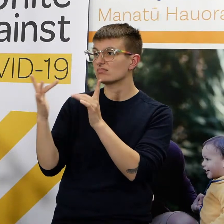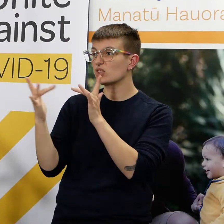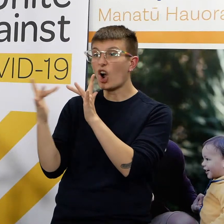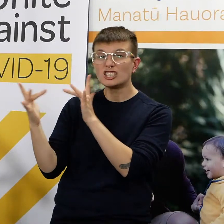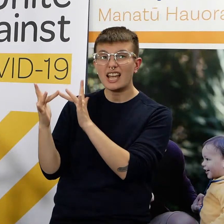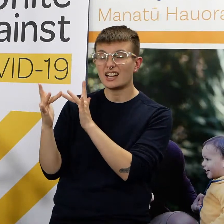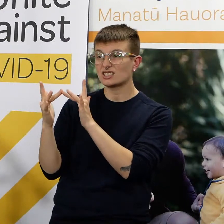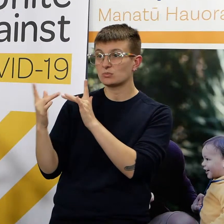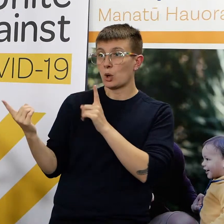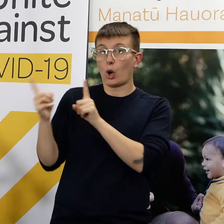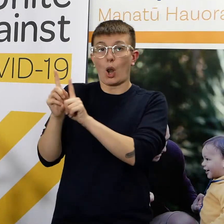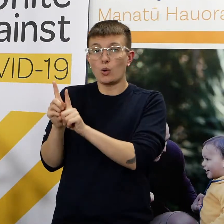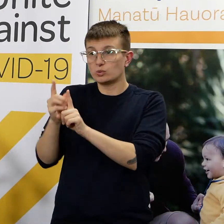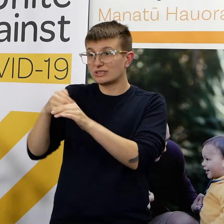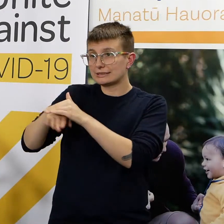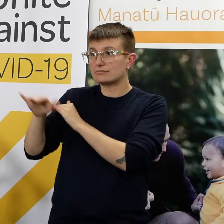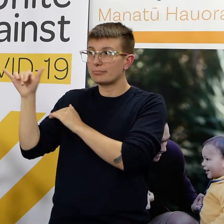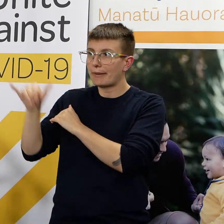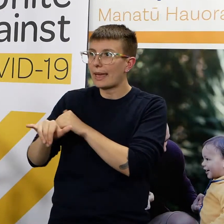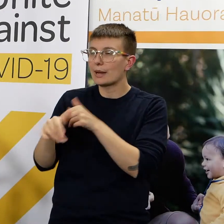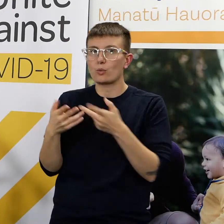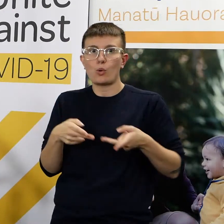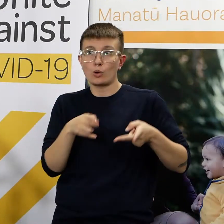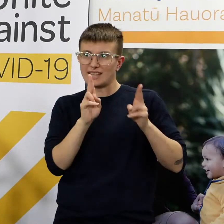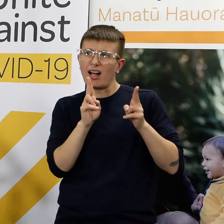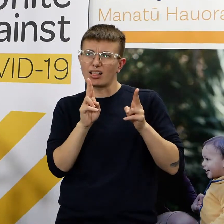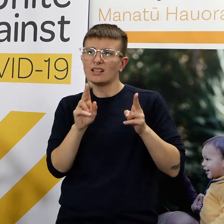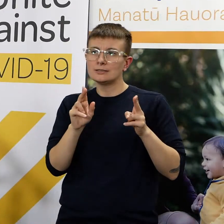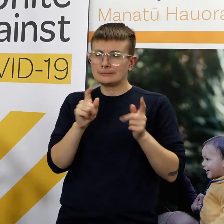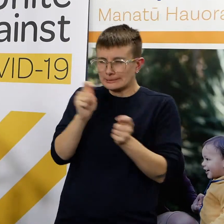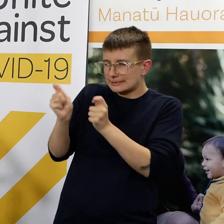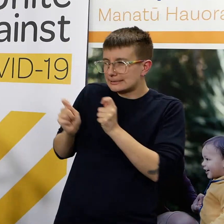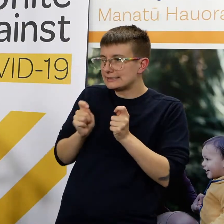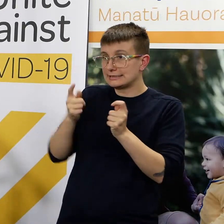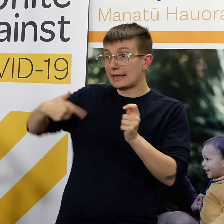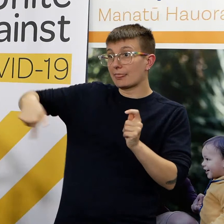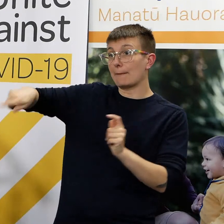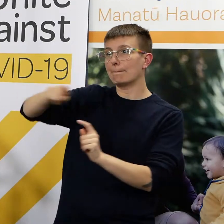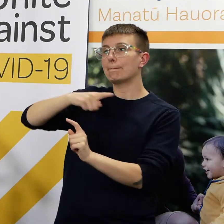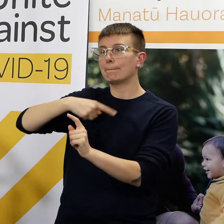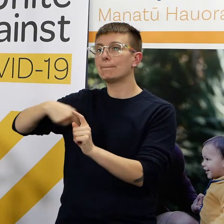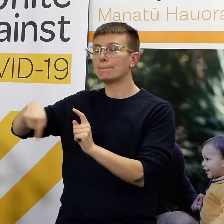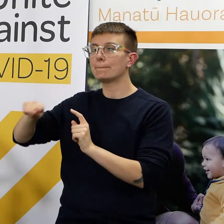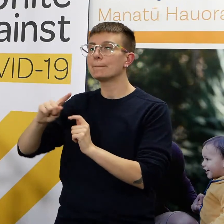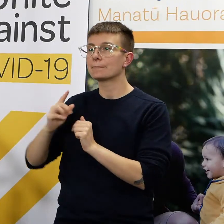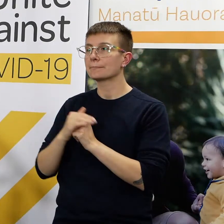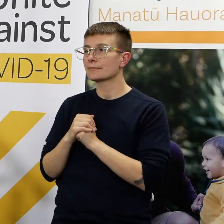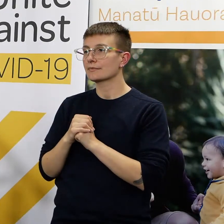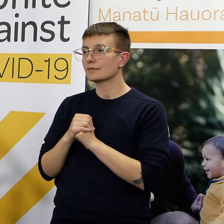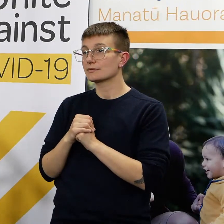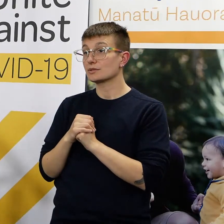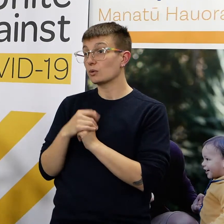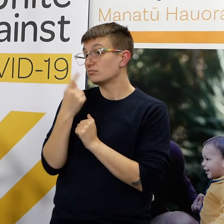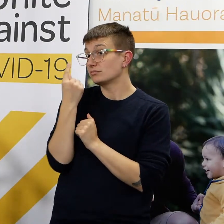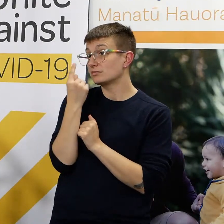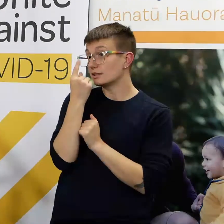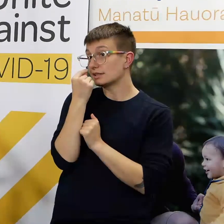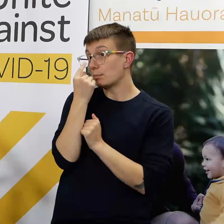So where there may have been a risk of transmission environs and so might have been an inanimate object.